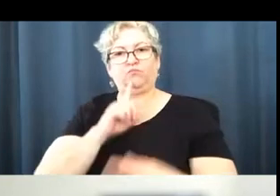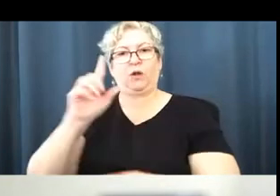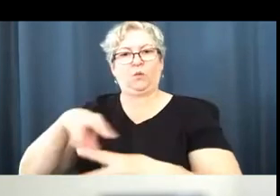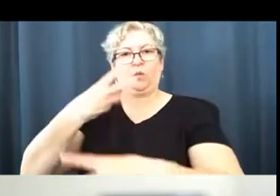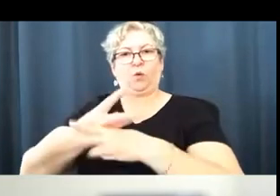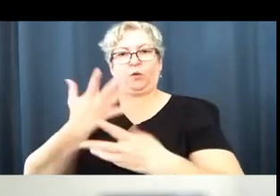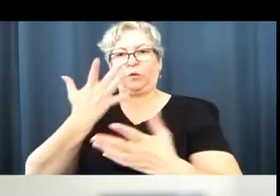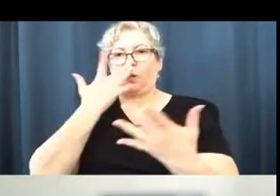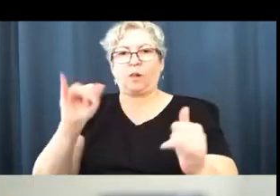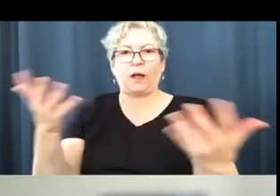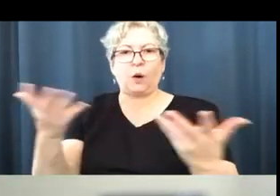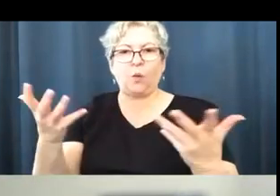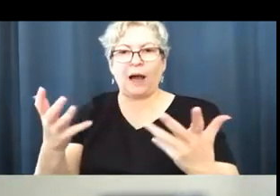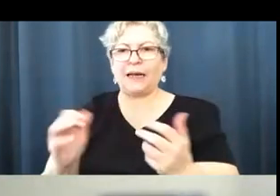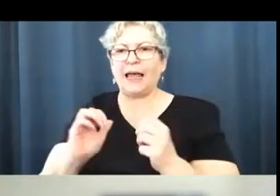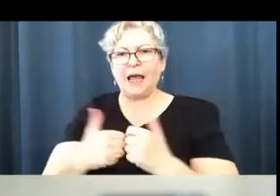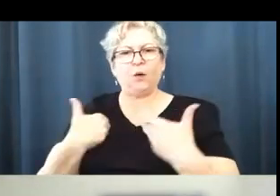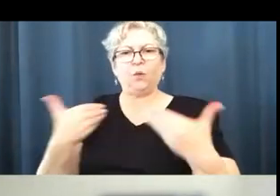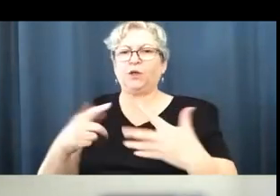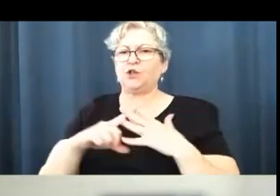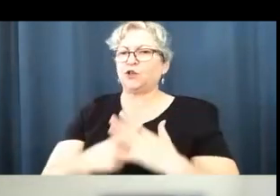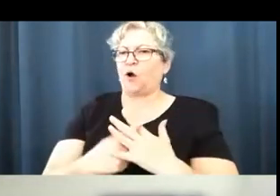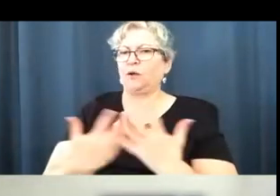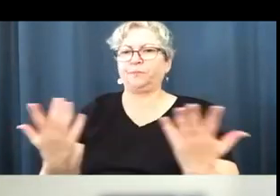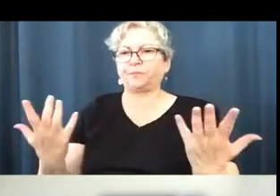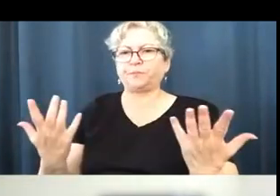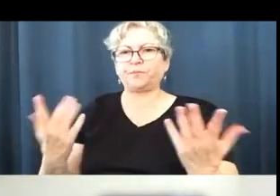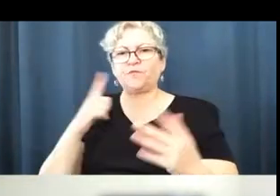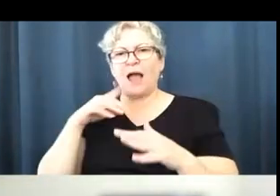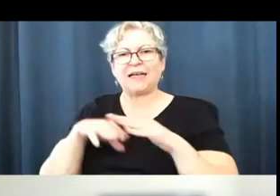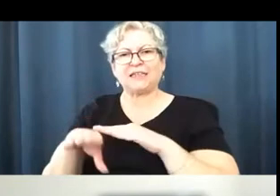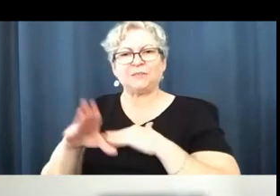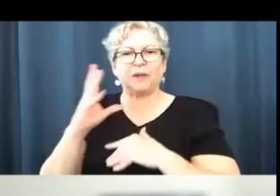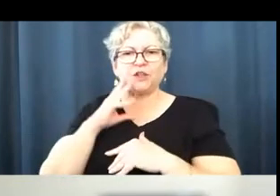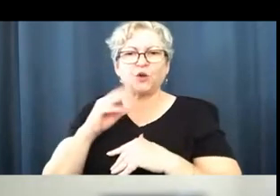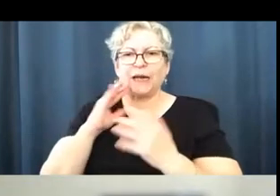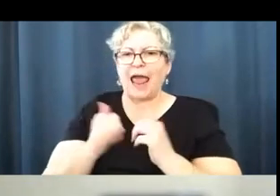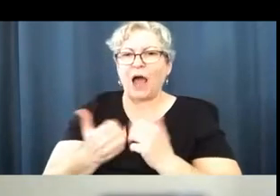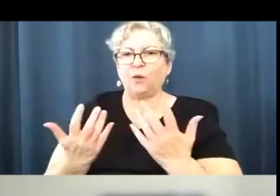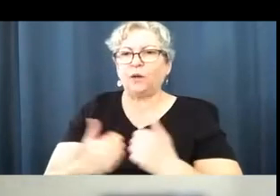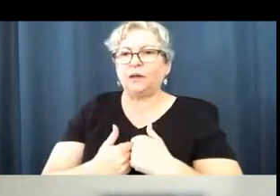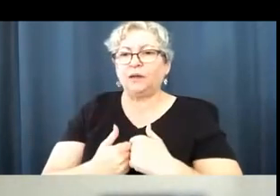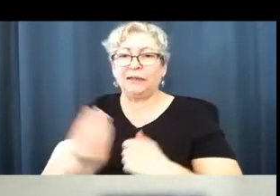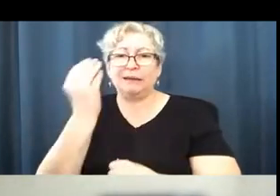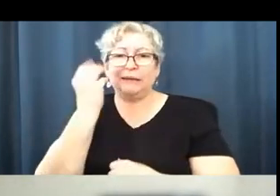So, how do we get started, what do we start with our accessibility journey? Spoiler alert, we're not going to have